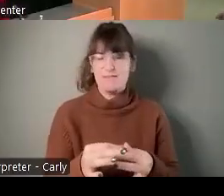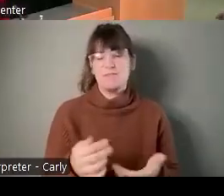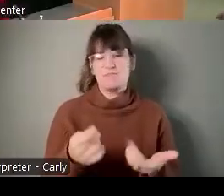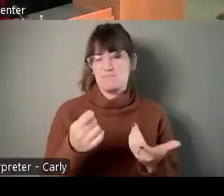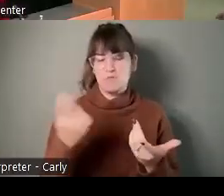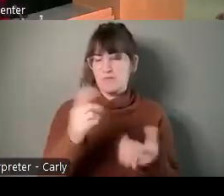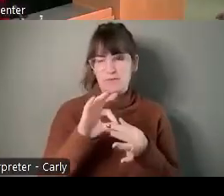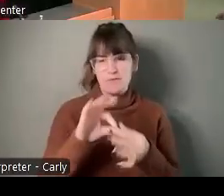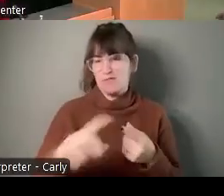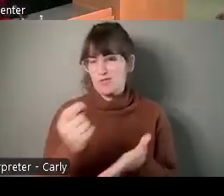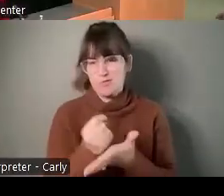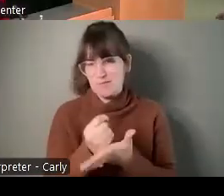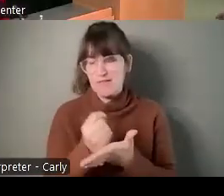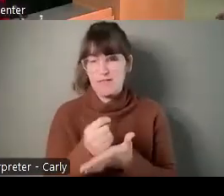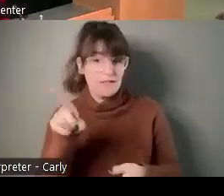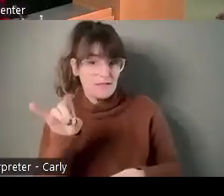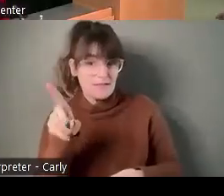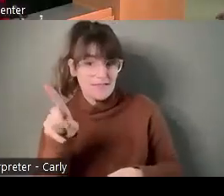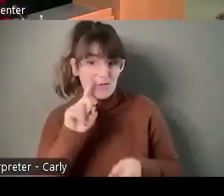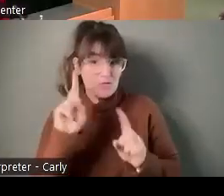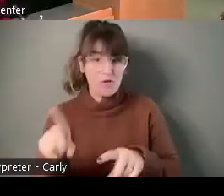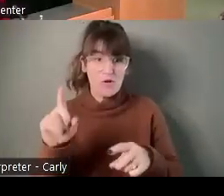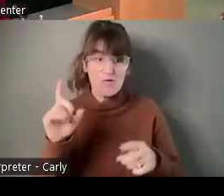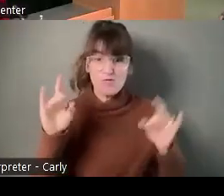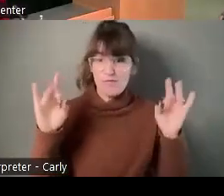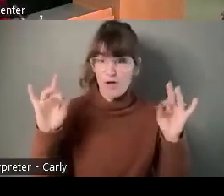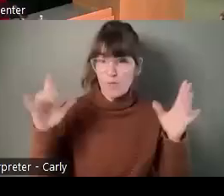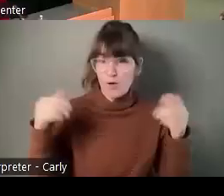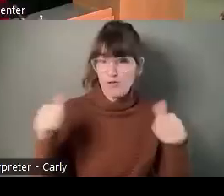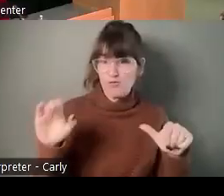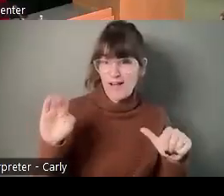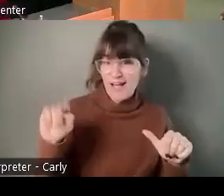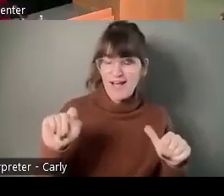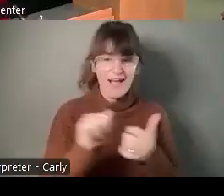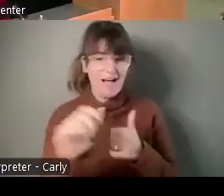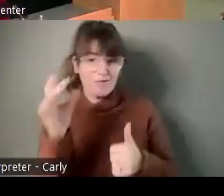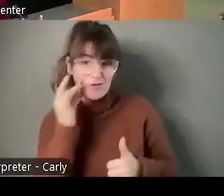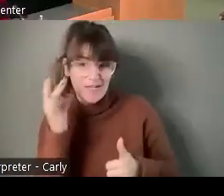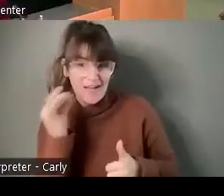a did you ever make it to volleyball triyouts? How's your cat sniffles? Are they doing well? Um,